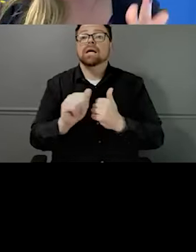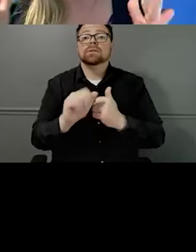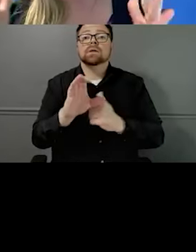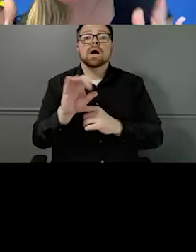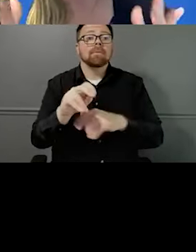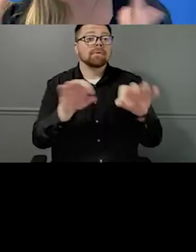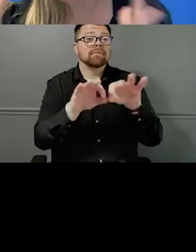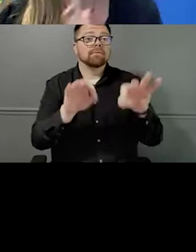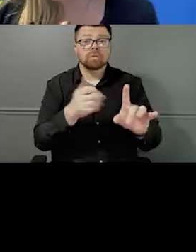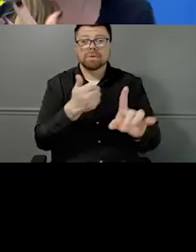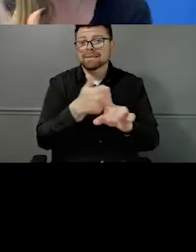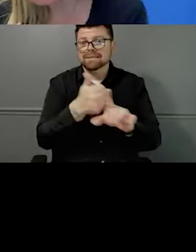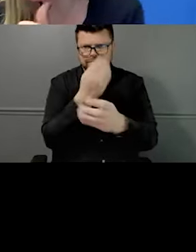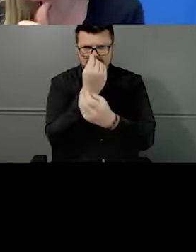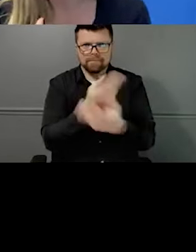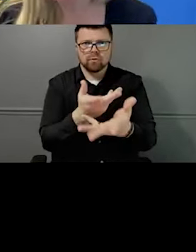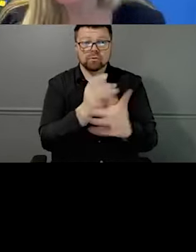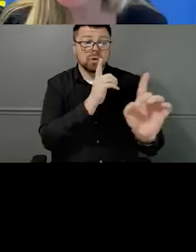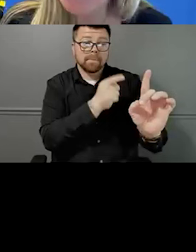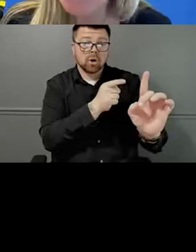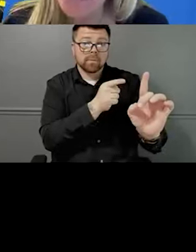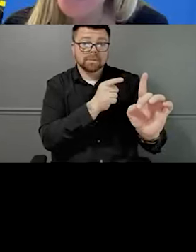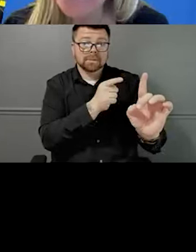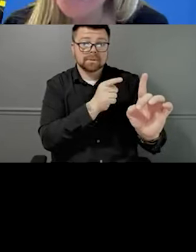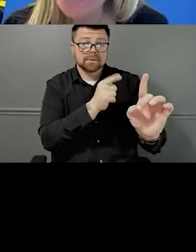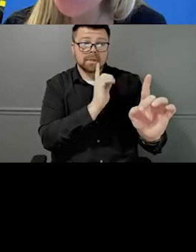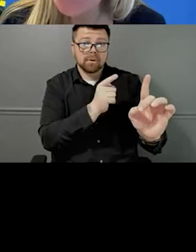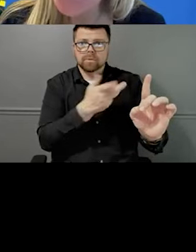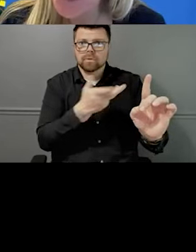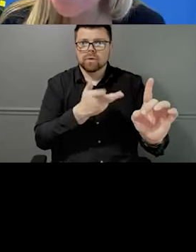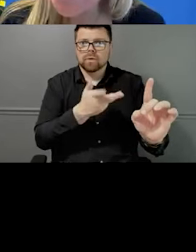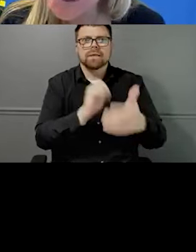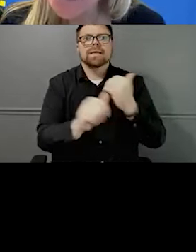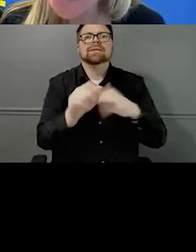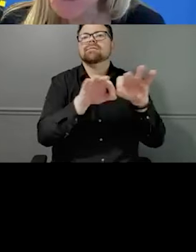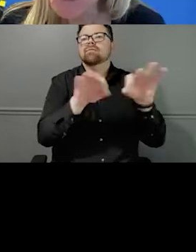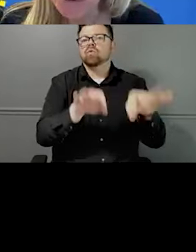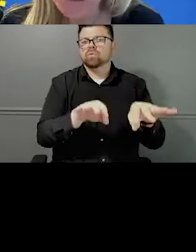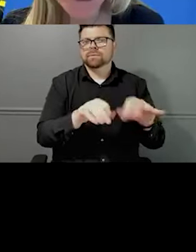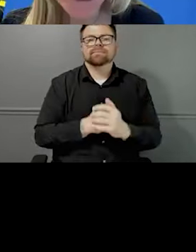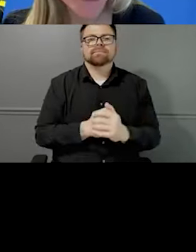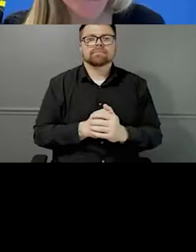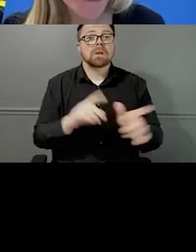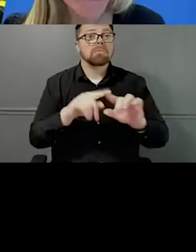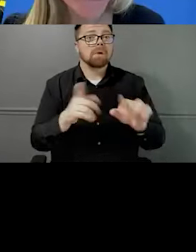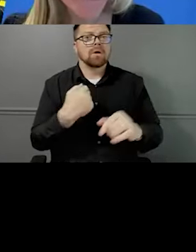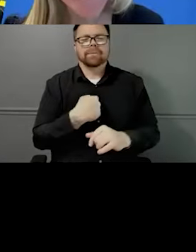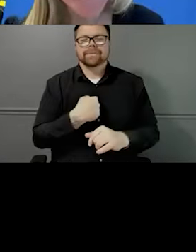It tells you the purpose of each of the forms, but we certainly could not